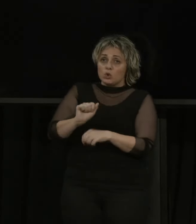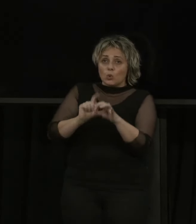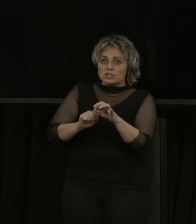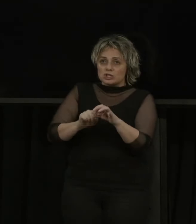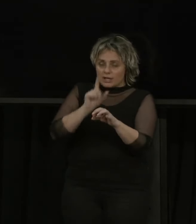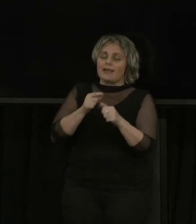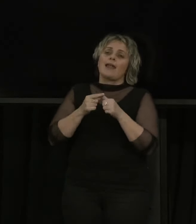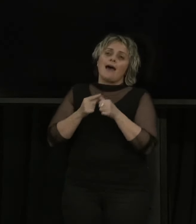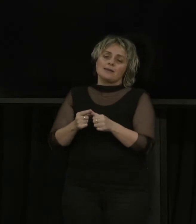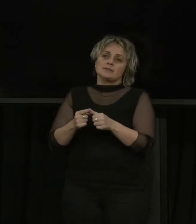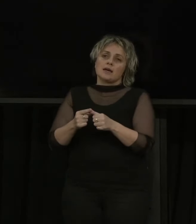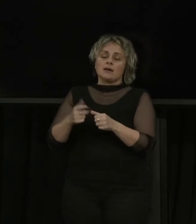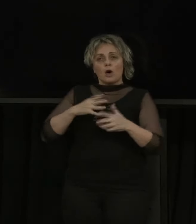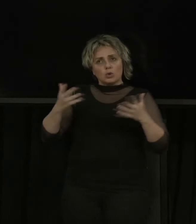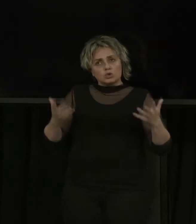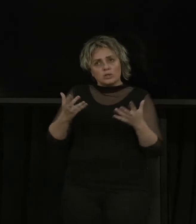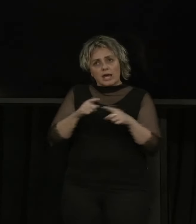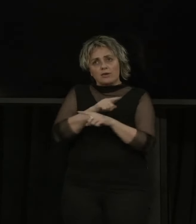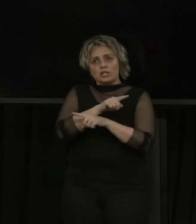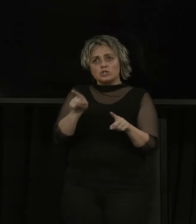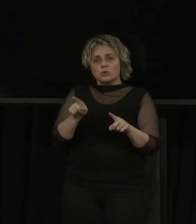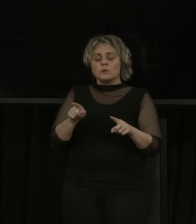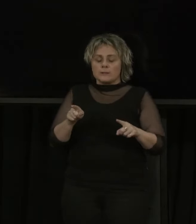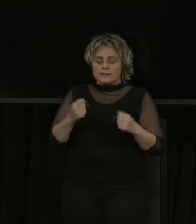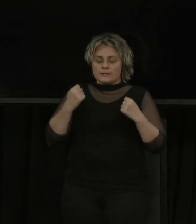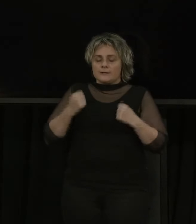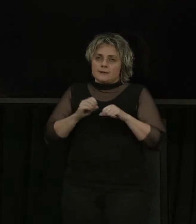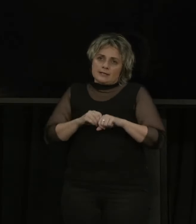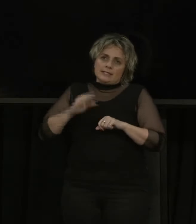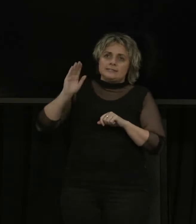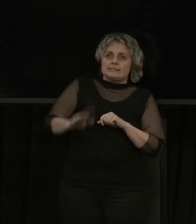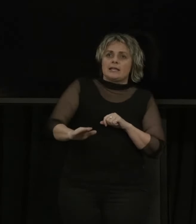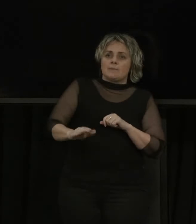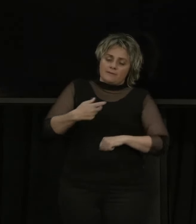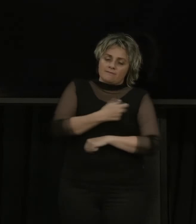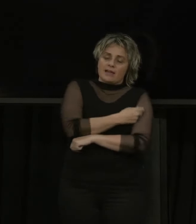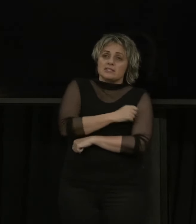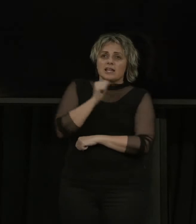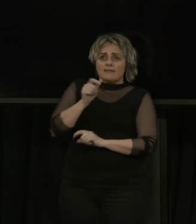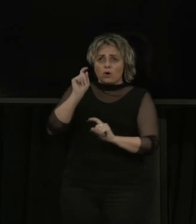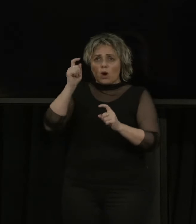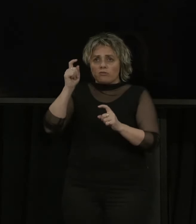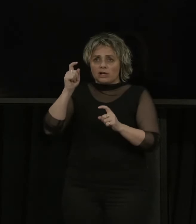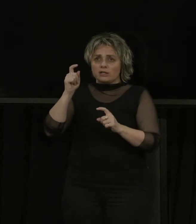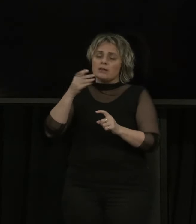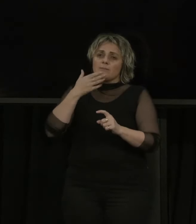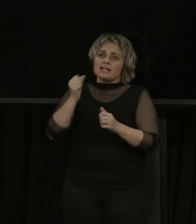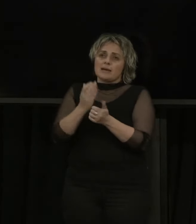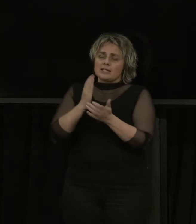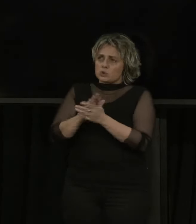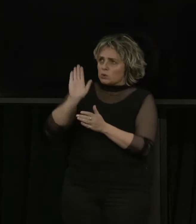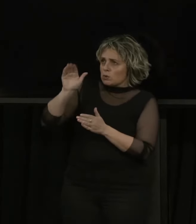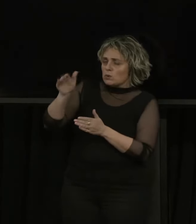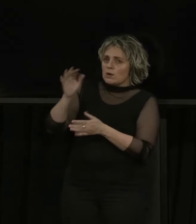willing to talk to you about the vaccine. I want to encourage everyone to take that